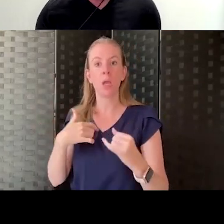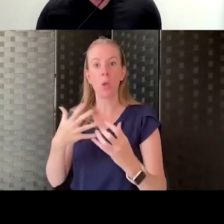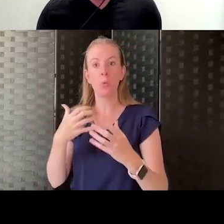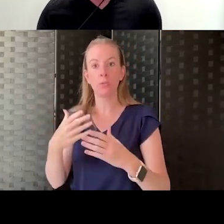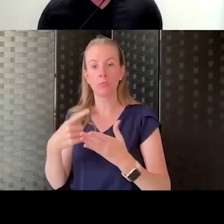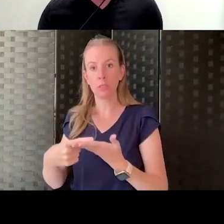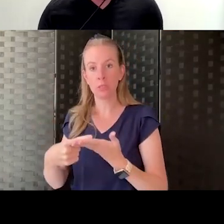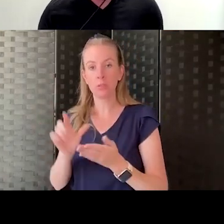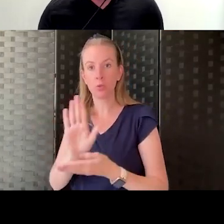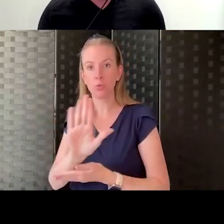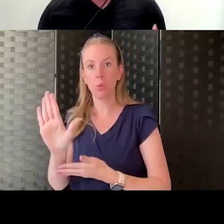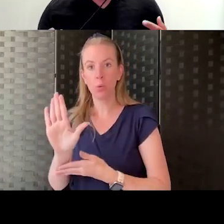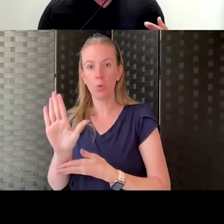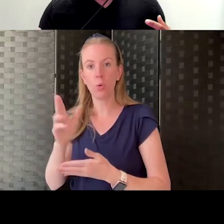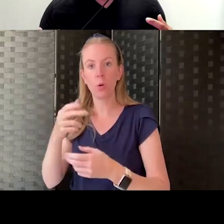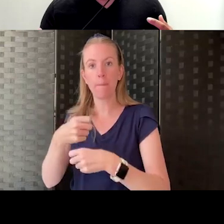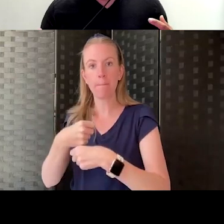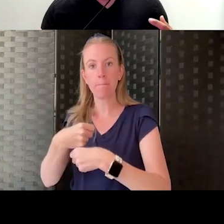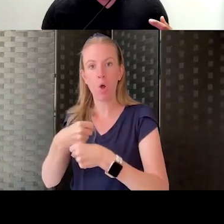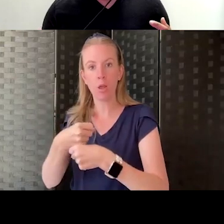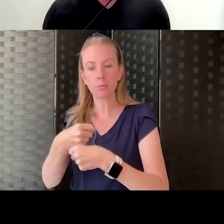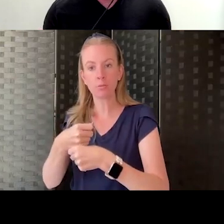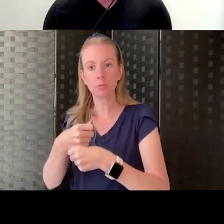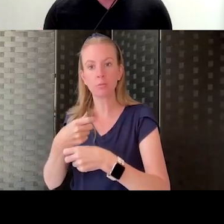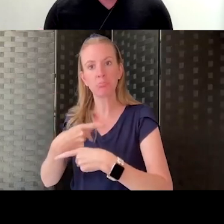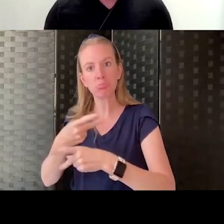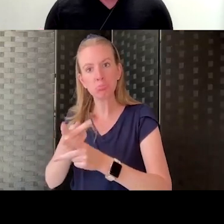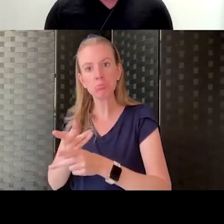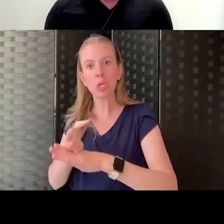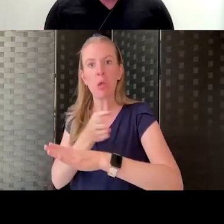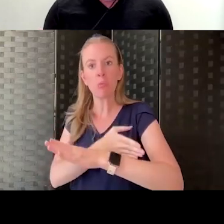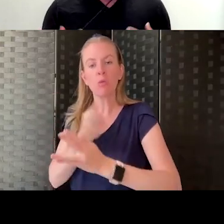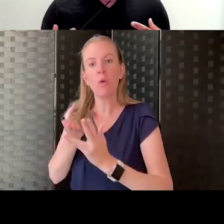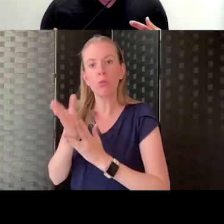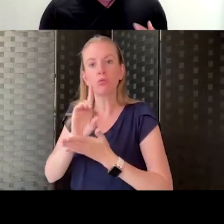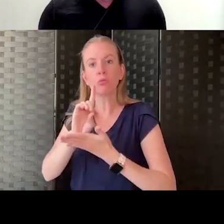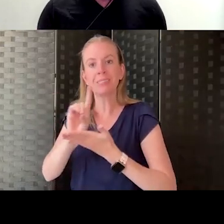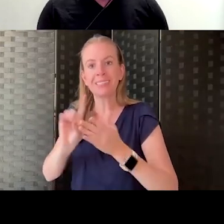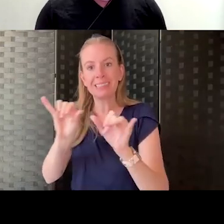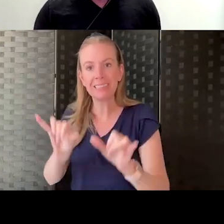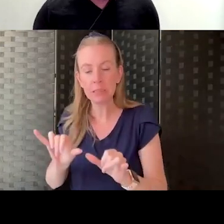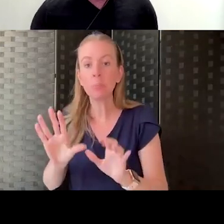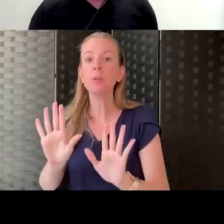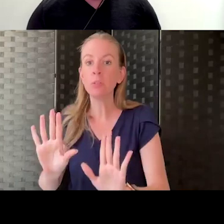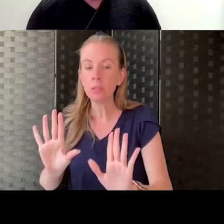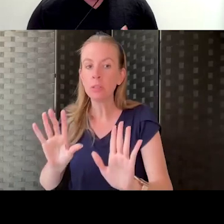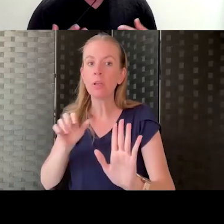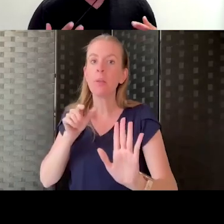your products through using design systems. What this talk will not be -- it will not be